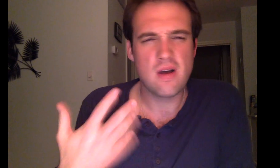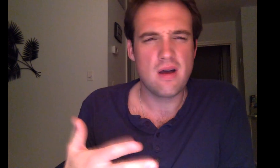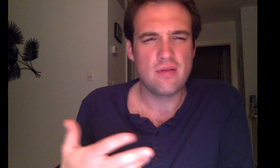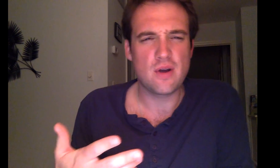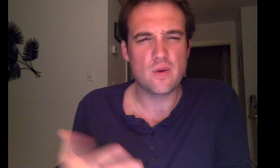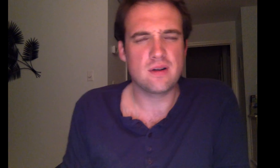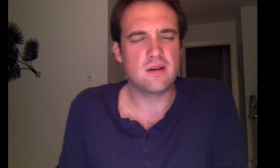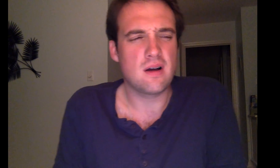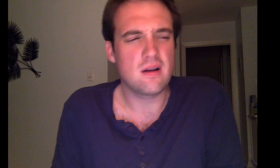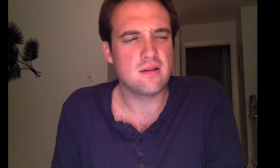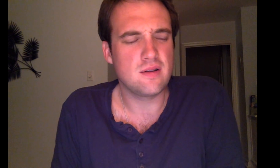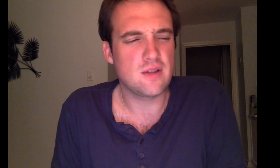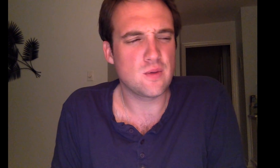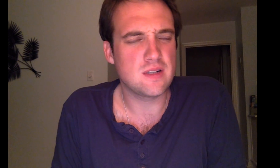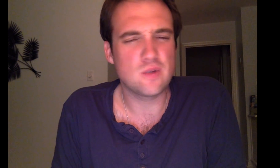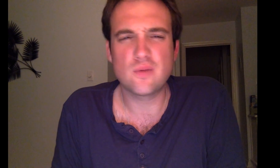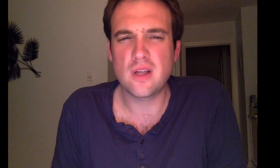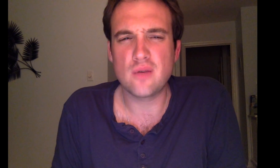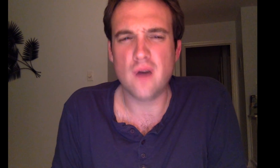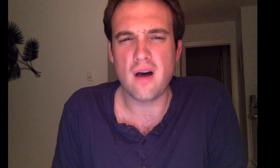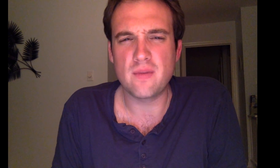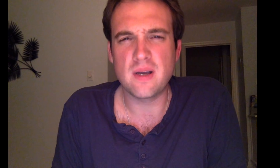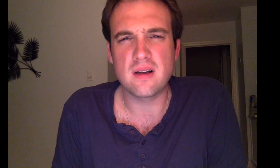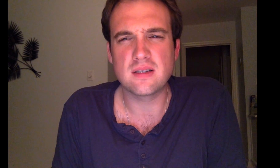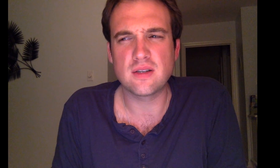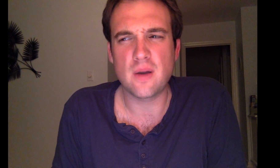There were, uh, there were, it was really wrong because, you know,